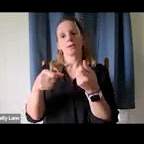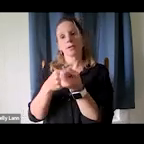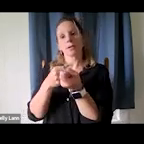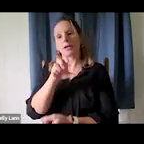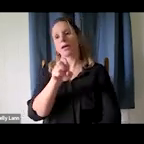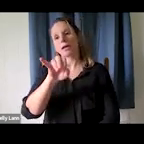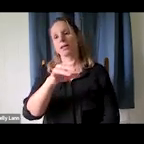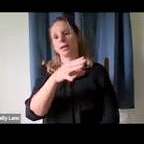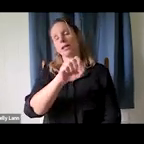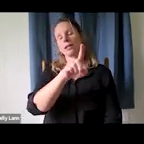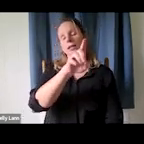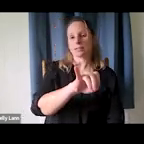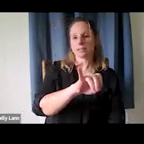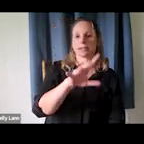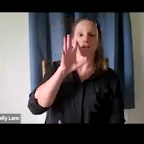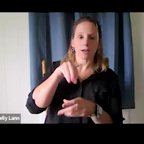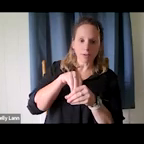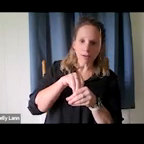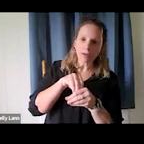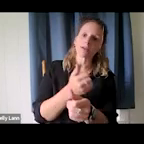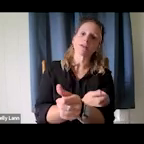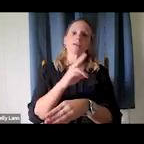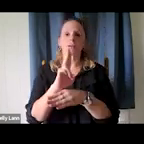and SSDI Involving Substance Use Disorders.